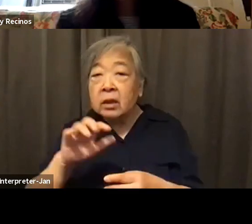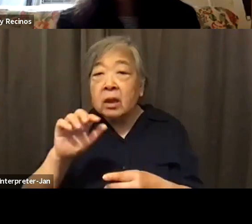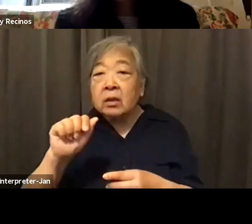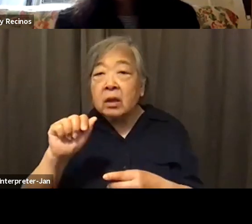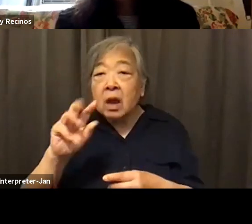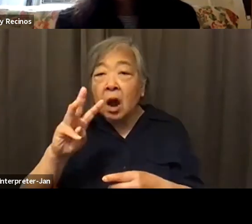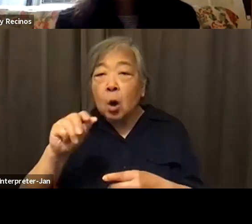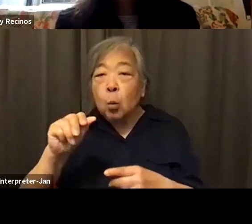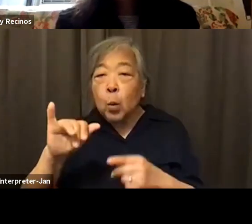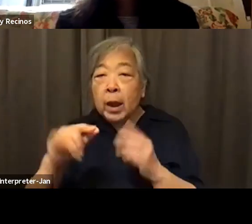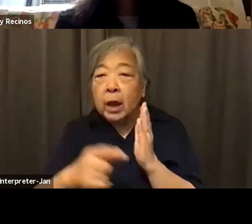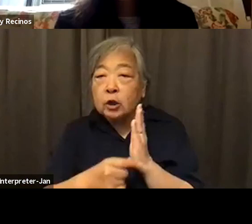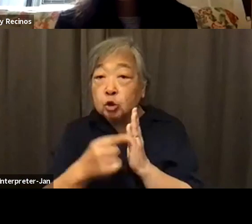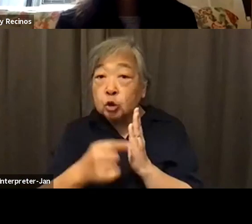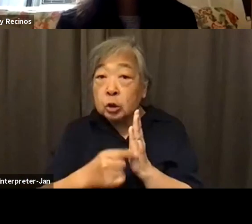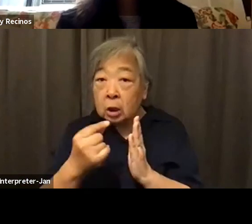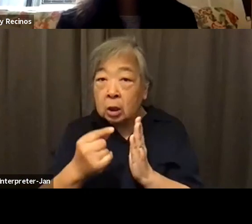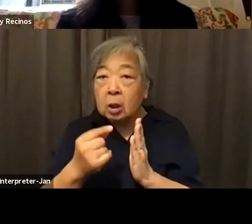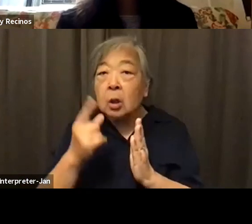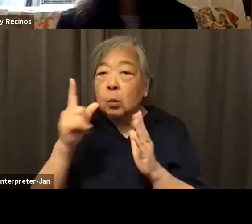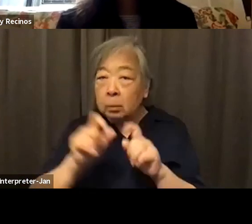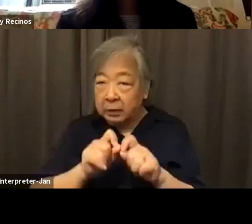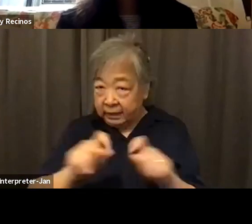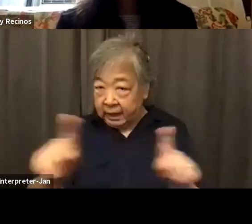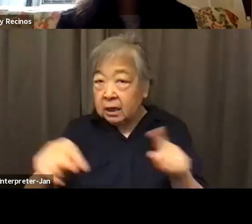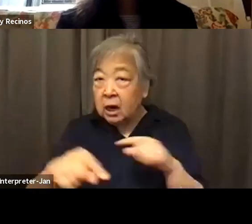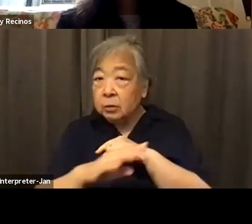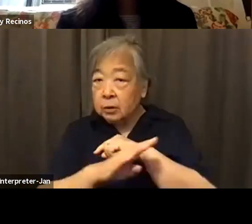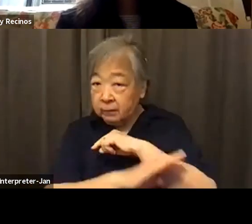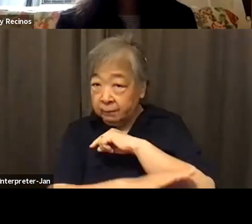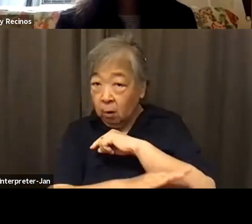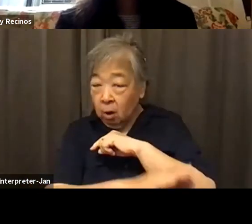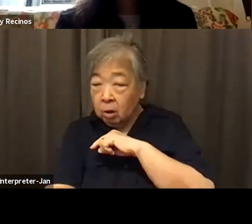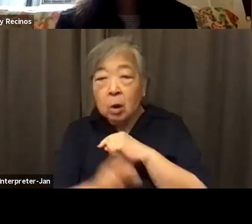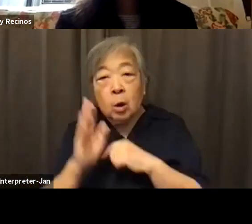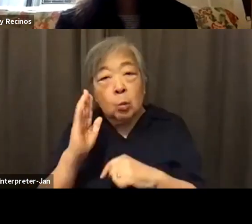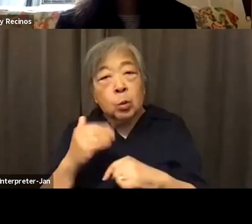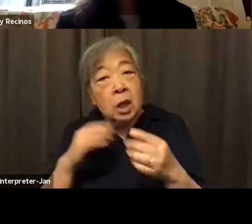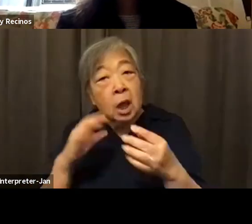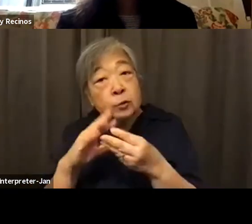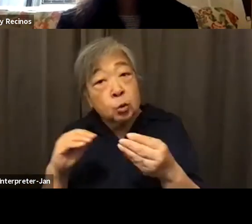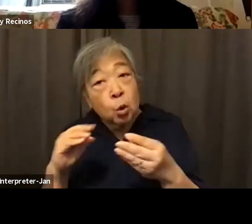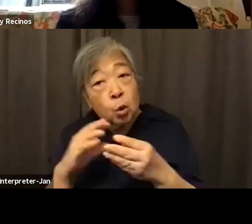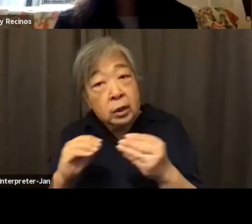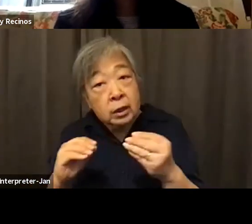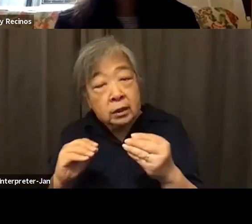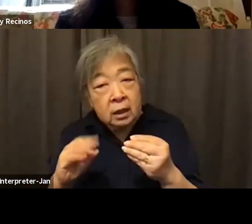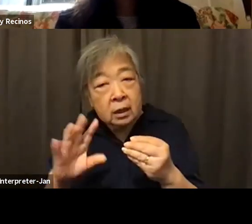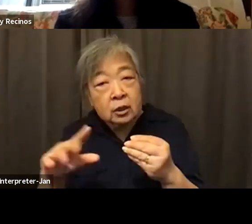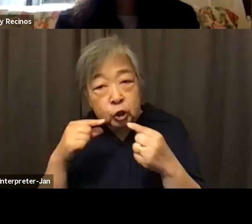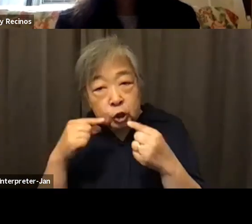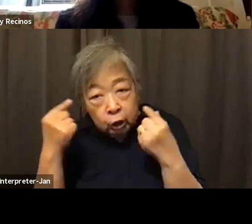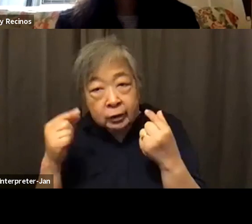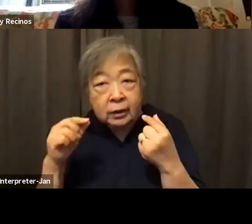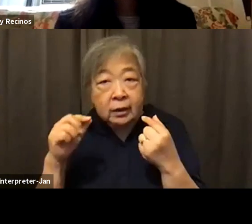this Fall and there will be stories about Geraldine, Istou and Emely, plus some more